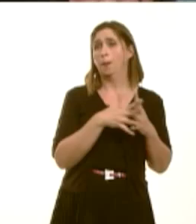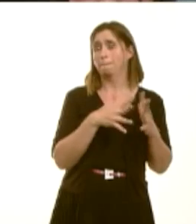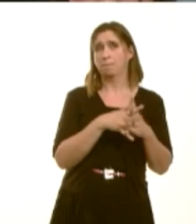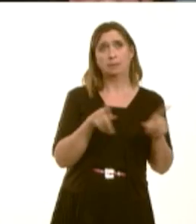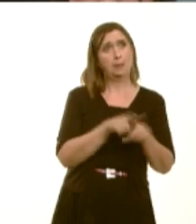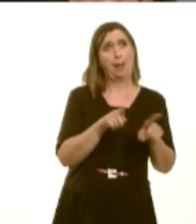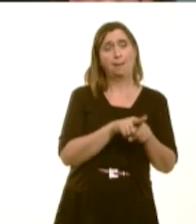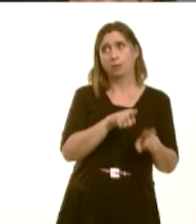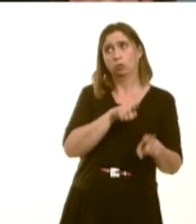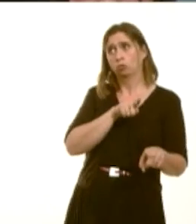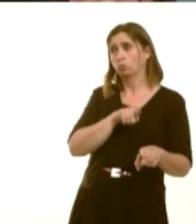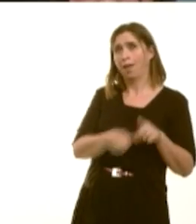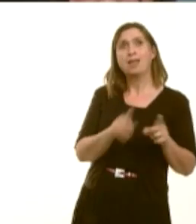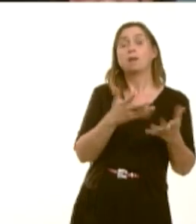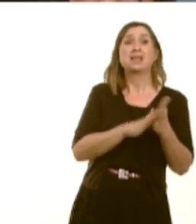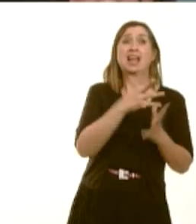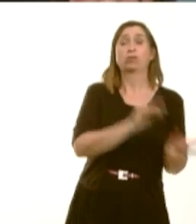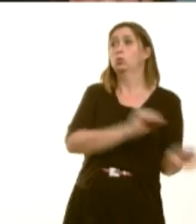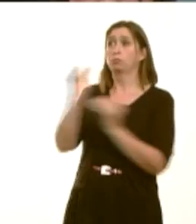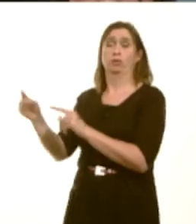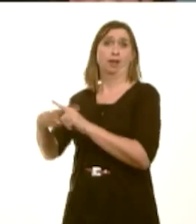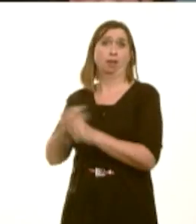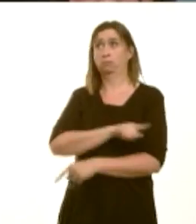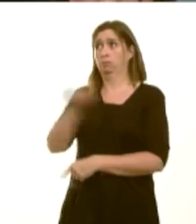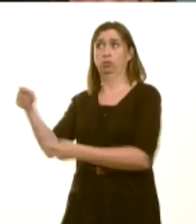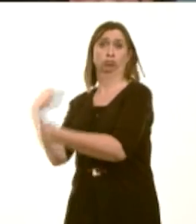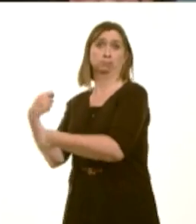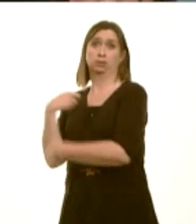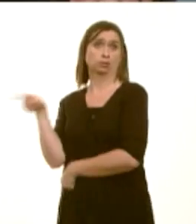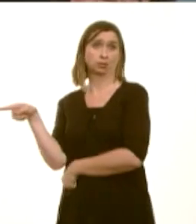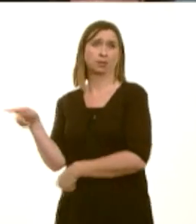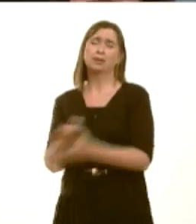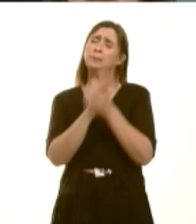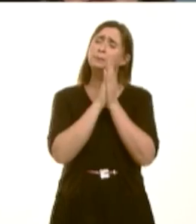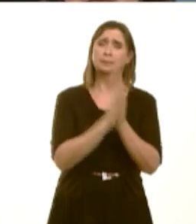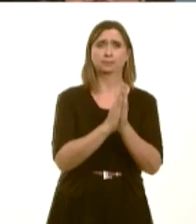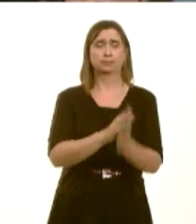route to the other side of Offaís Dyke. Again, I do implore you to look at the advice and